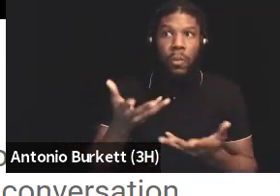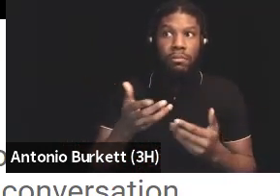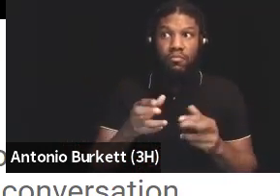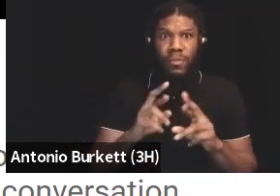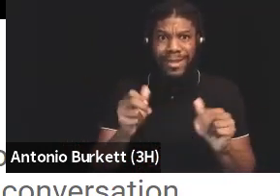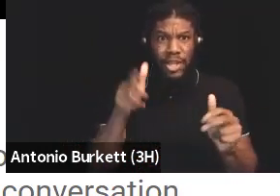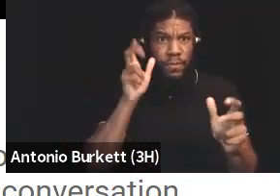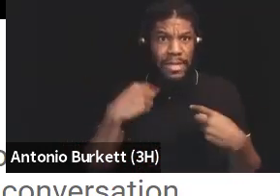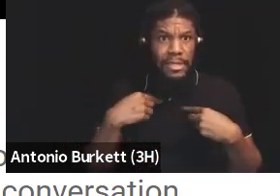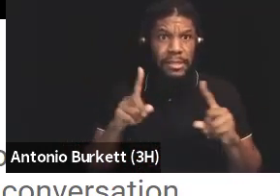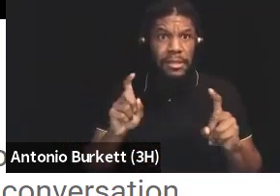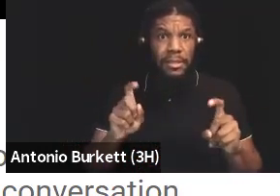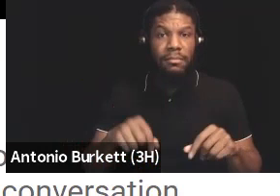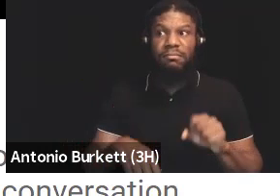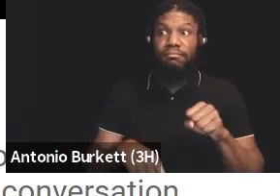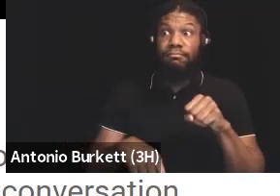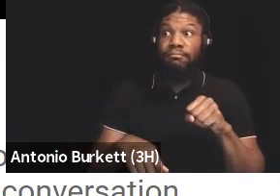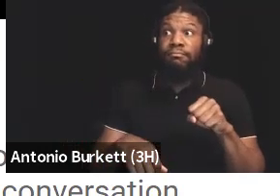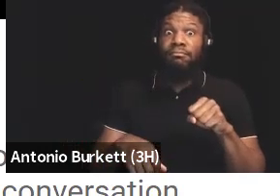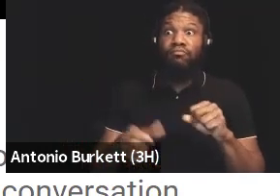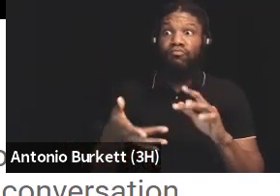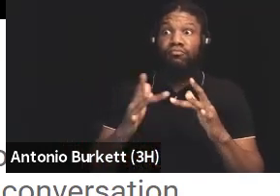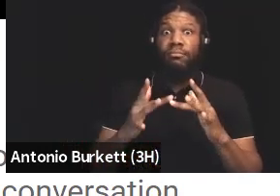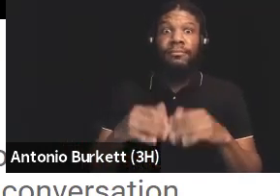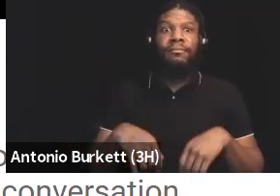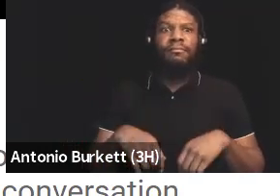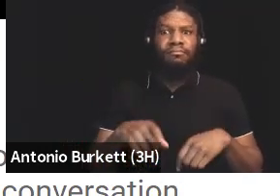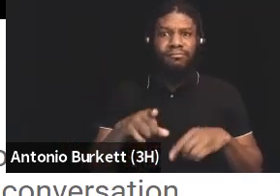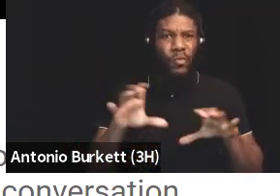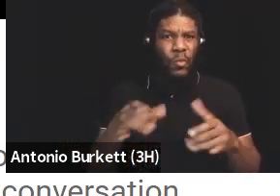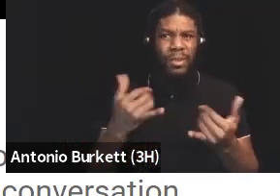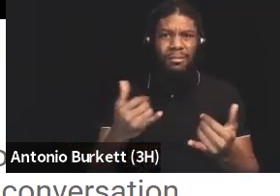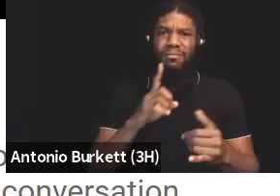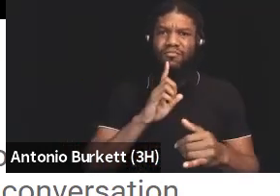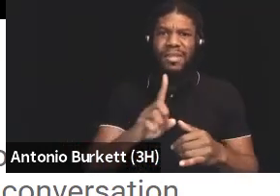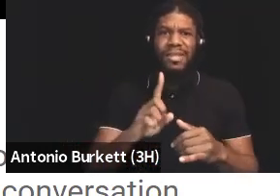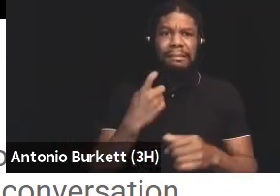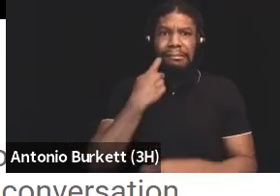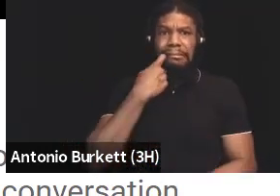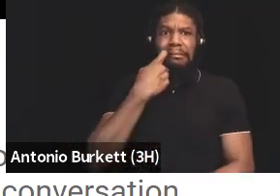[Heidi] Yes, yep. [Ruth] Yeah: it's been doing that lately. I don't know-- I have no idea what it is. I'm-- just